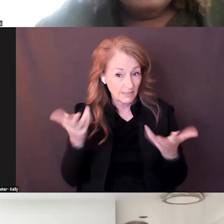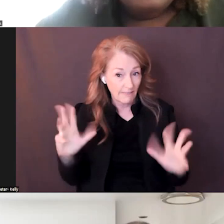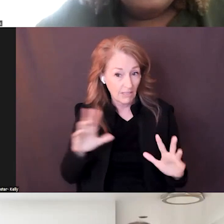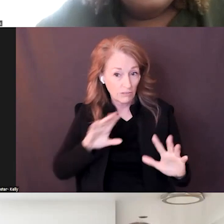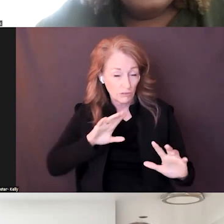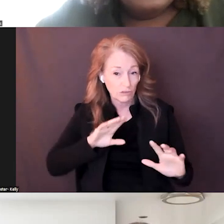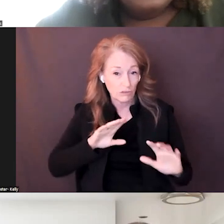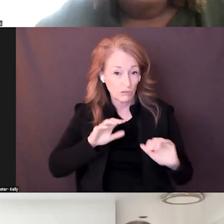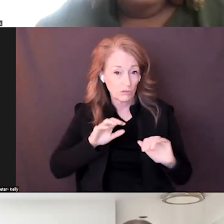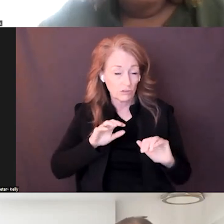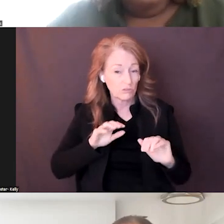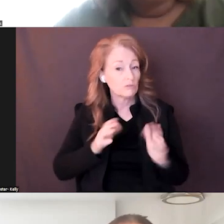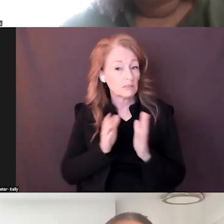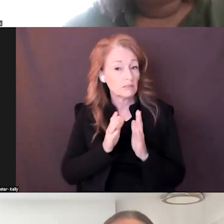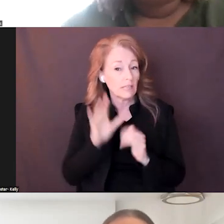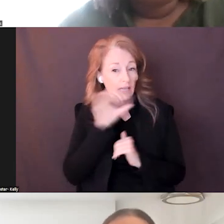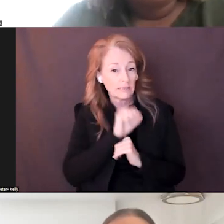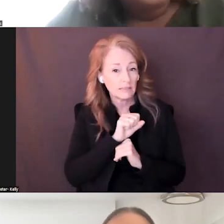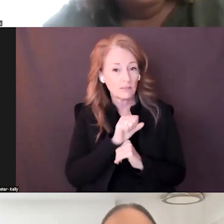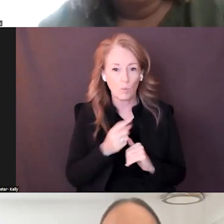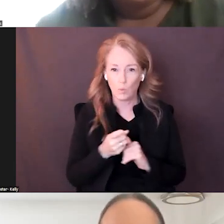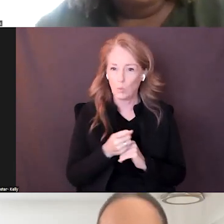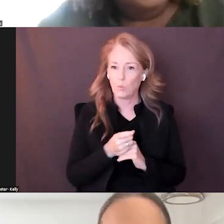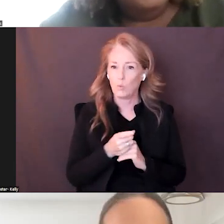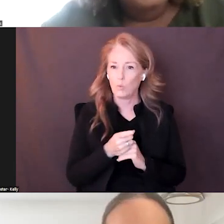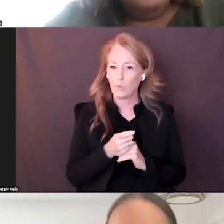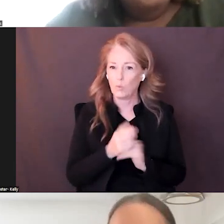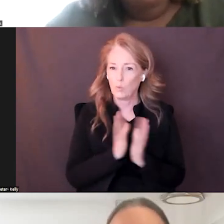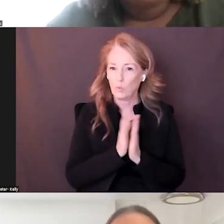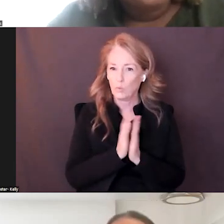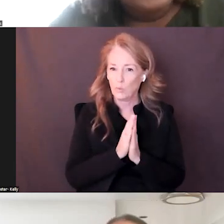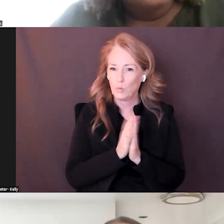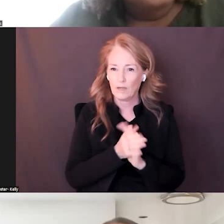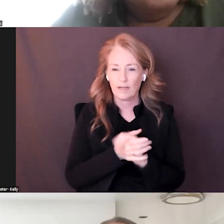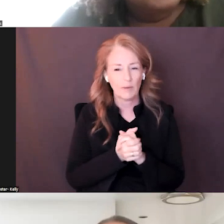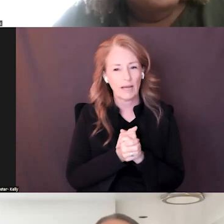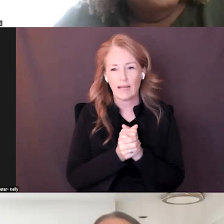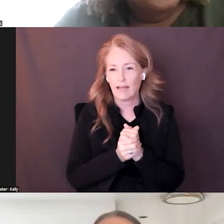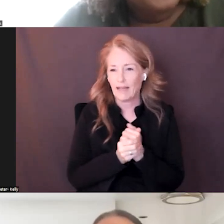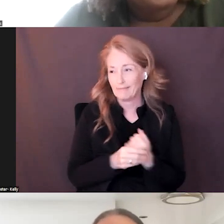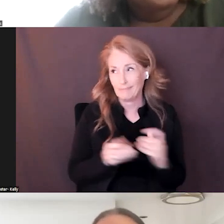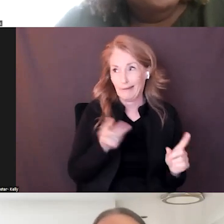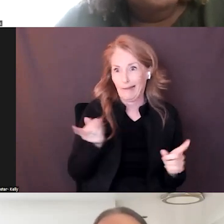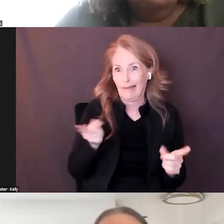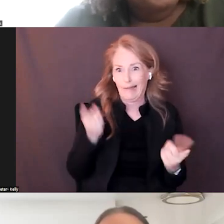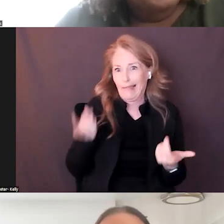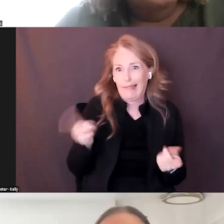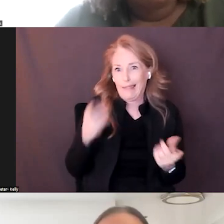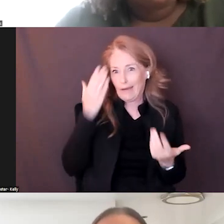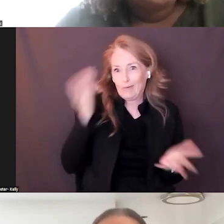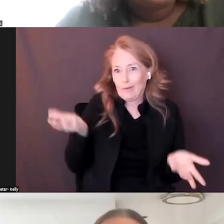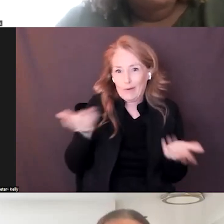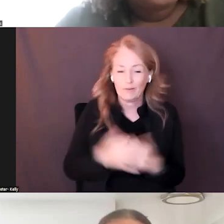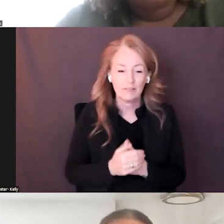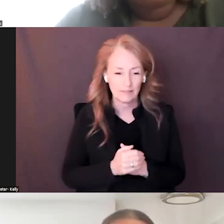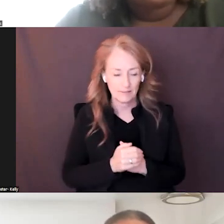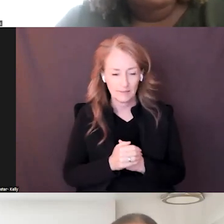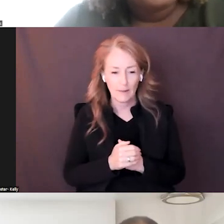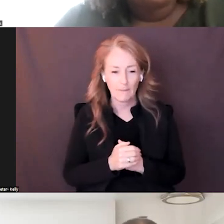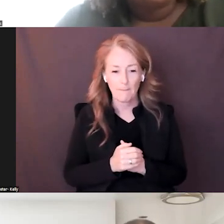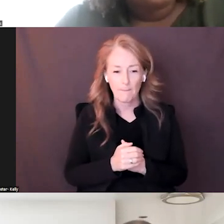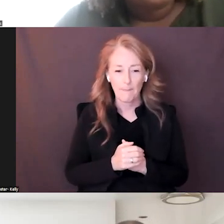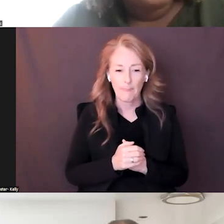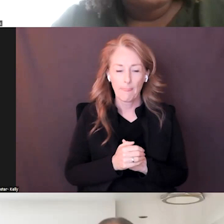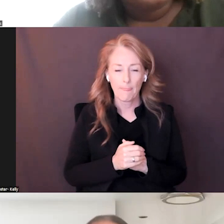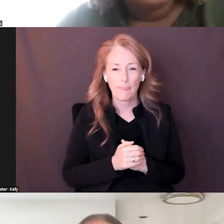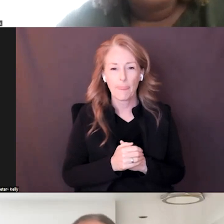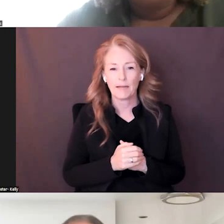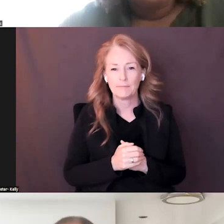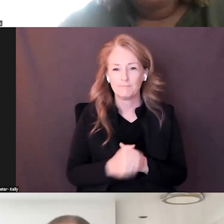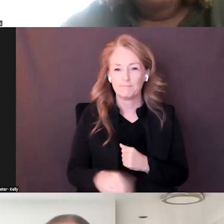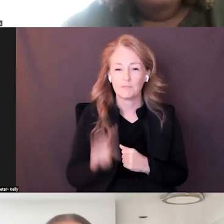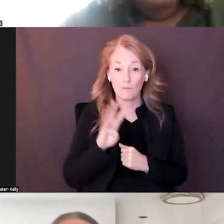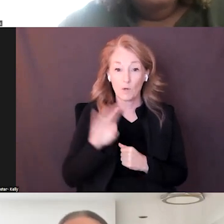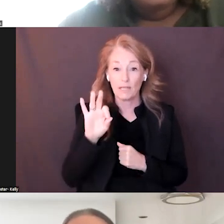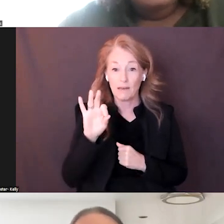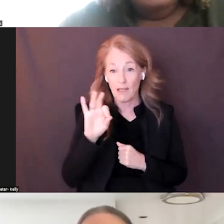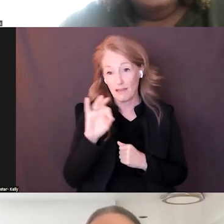OH, JOHN, THIS IS CLOSE. 39% SAY YOU ARE TOO LOW. 51 THINK IT IS UNDER.